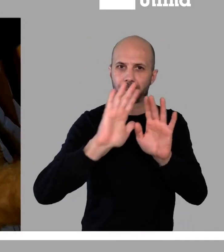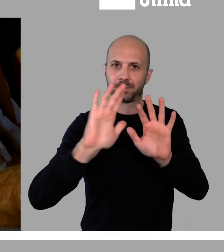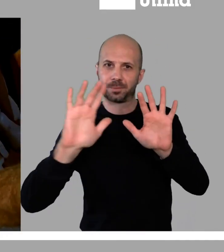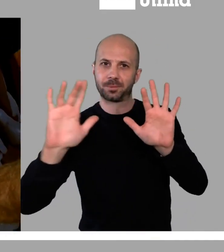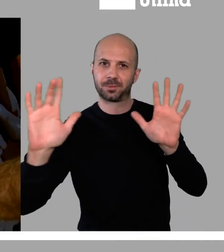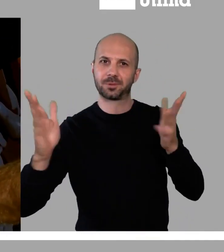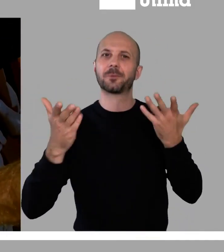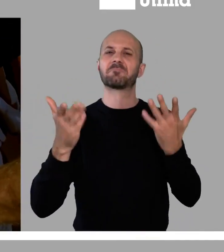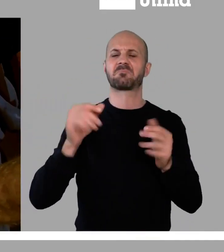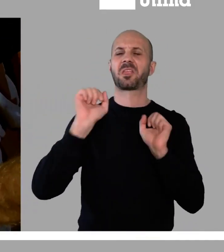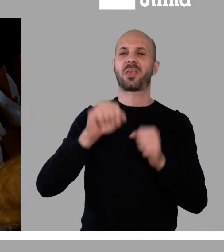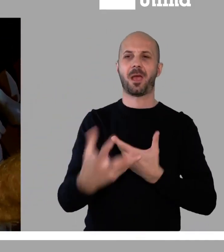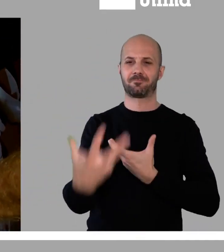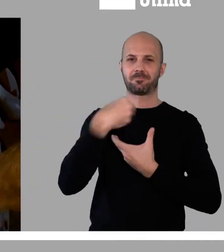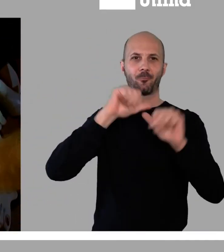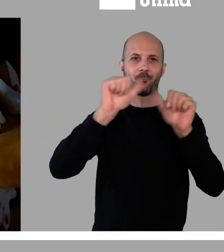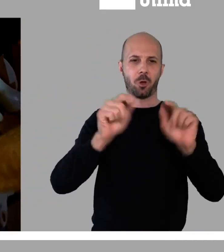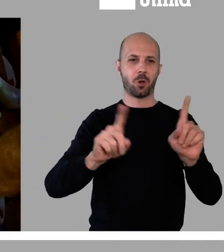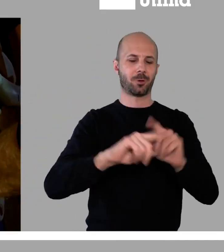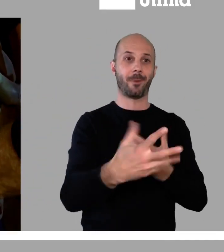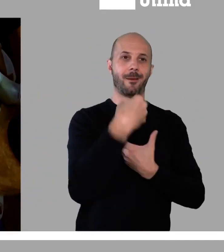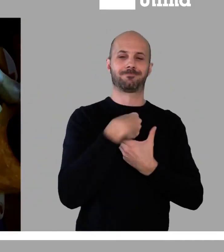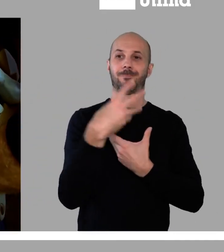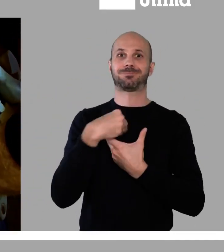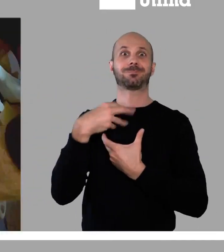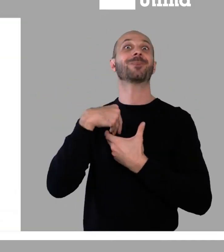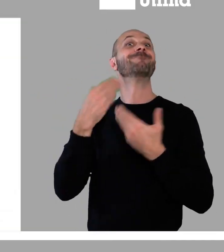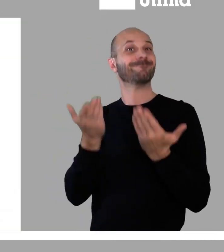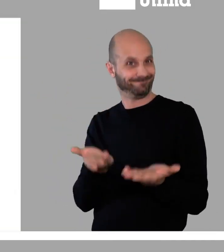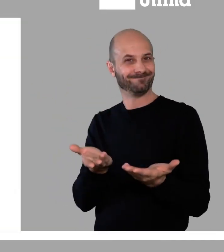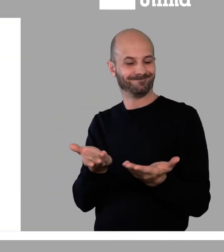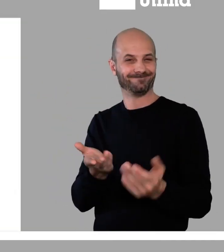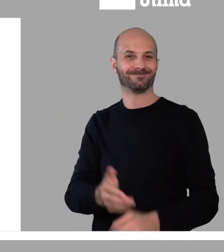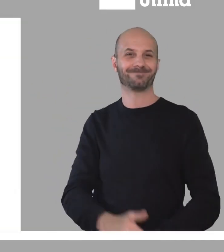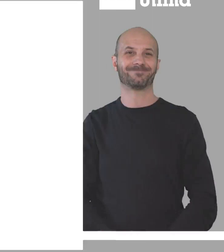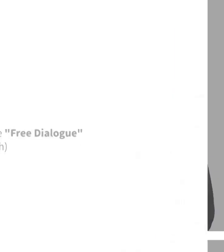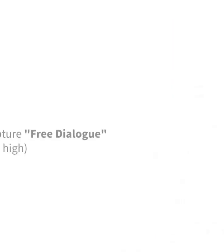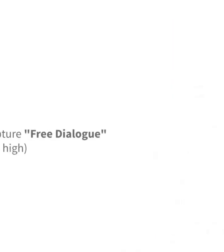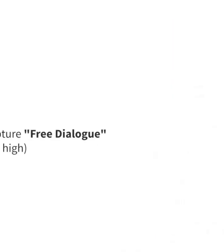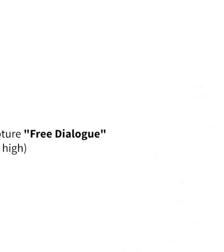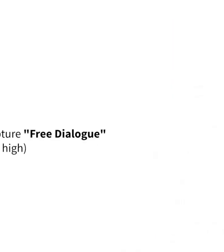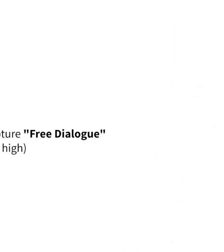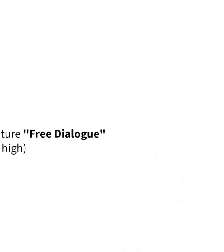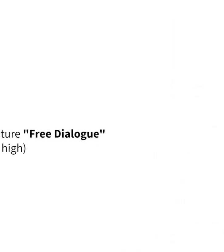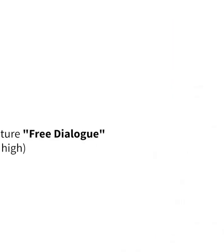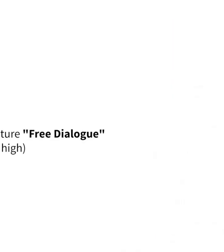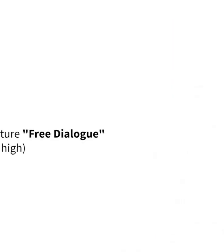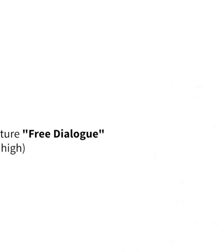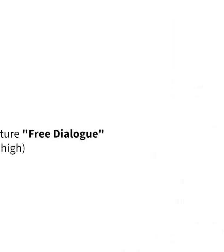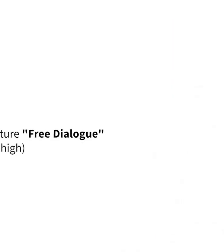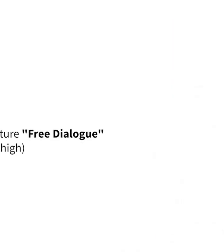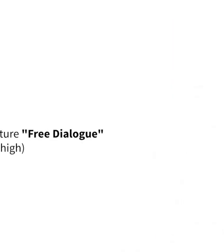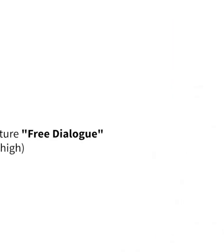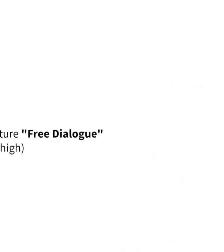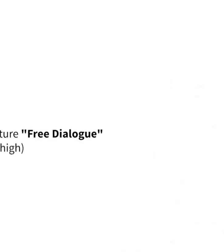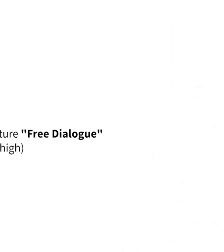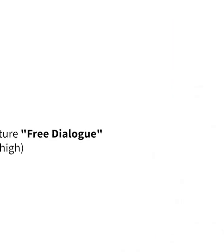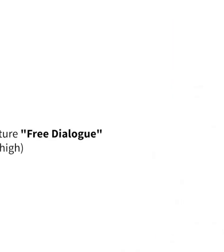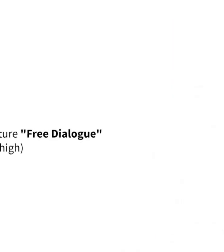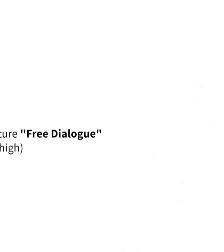artists began to use diverse materials. They went from the usual marble, wood and bronze